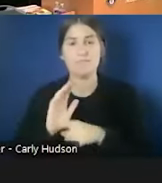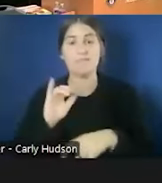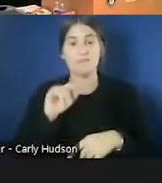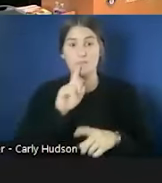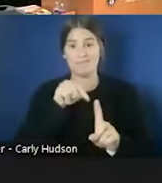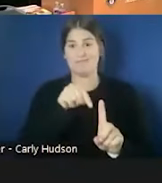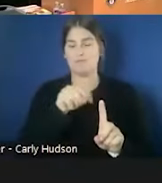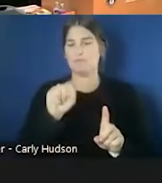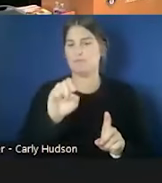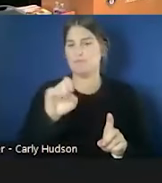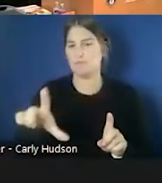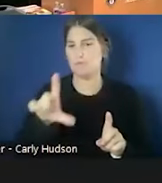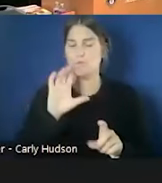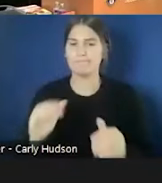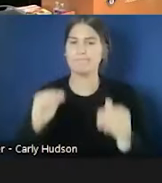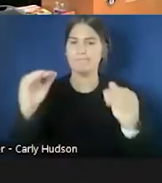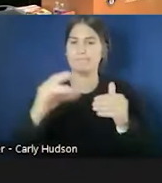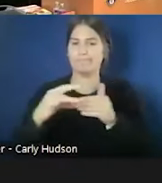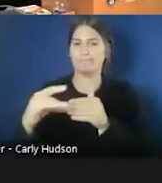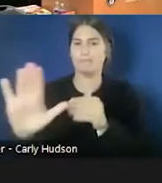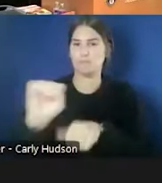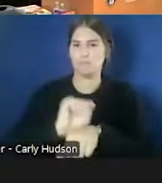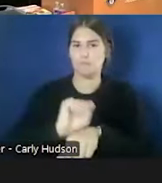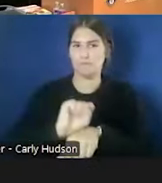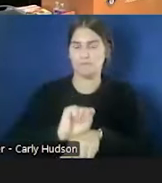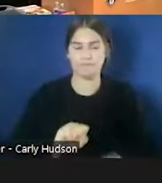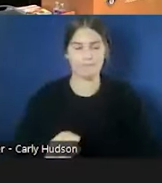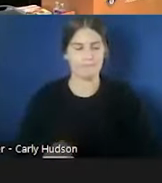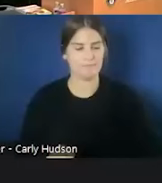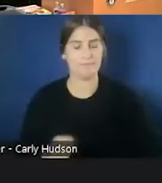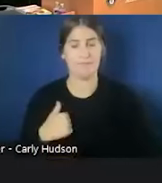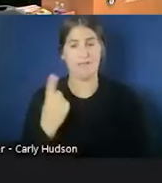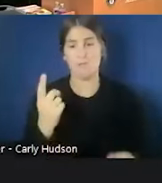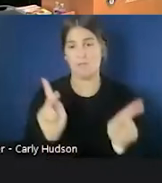incredible work that you are all already doing I am one of those many faces of this data and